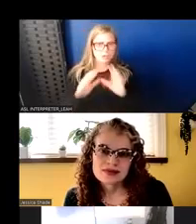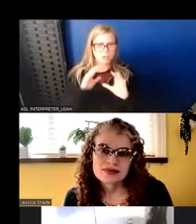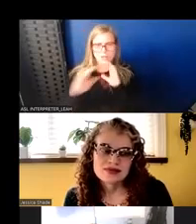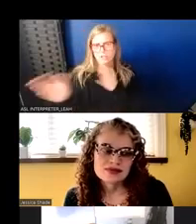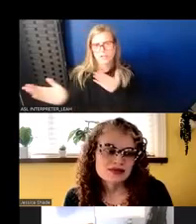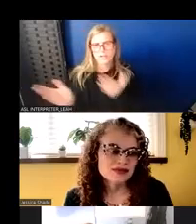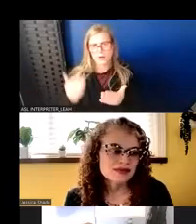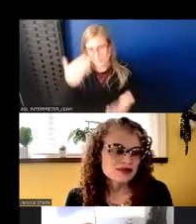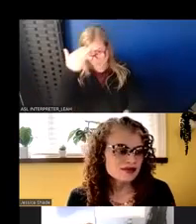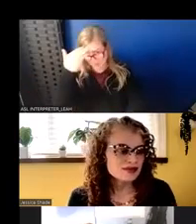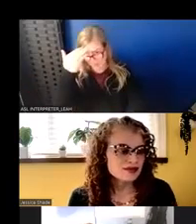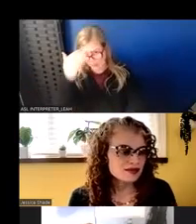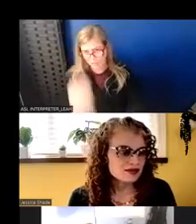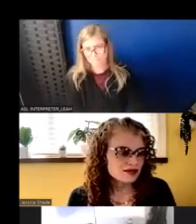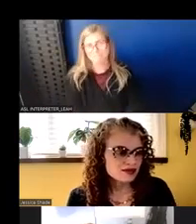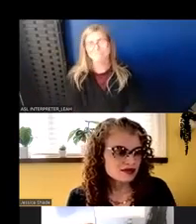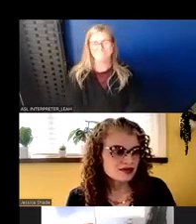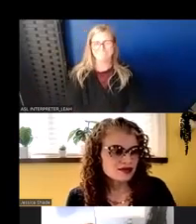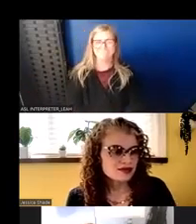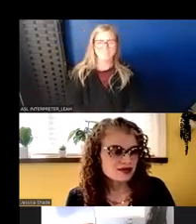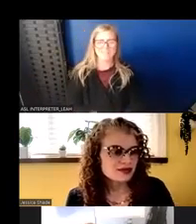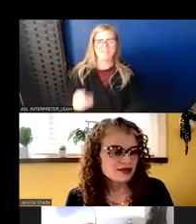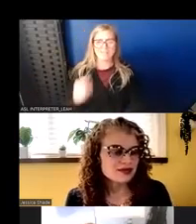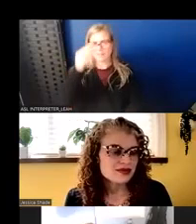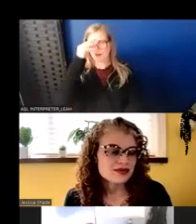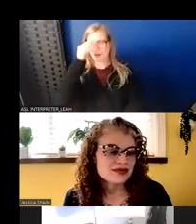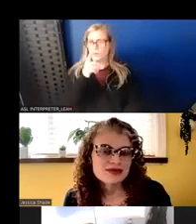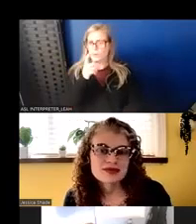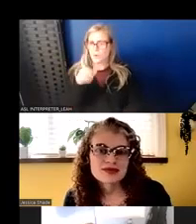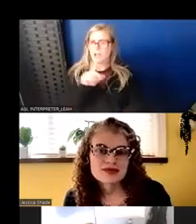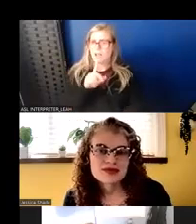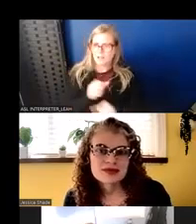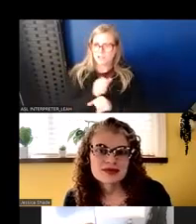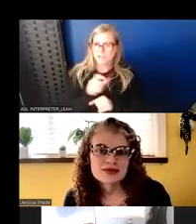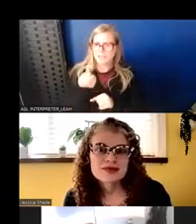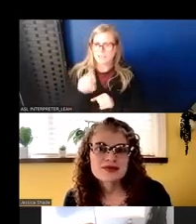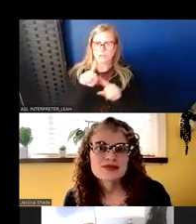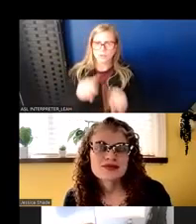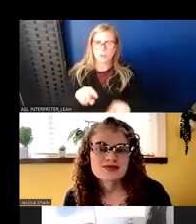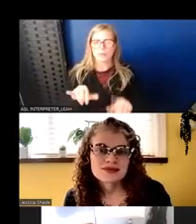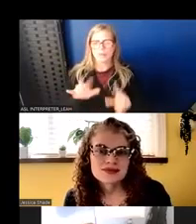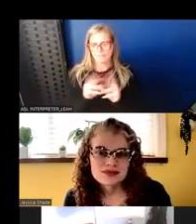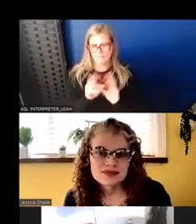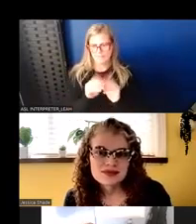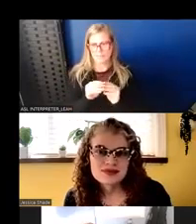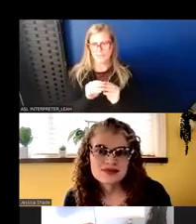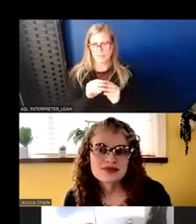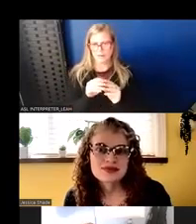And so they're the ones that really pushed me to think about who actually needs to be at that meeting to make a decision or to